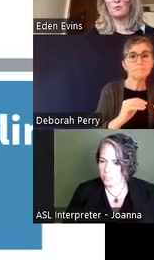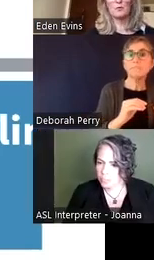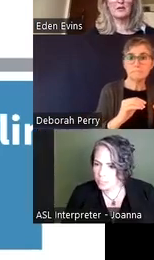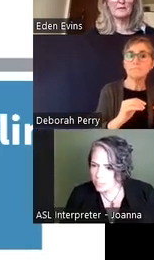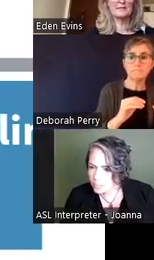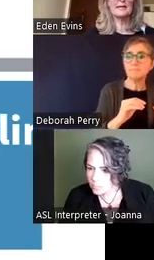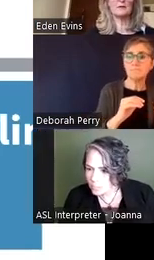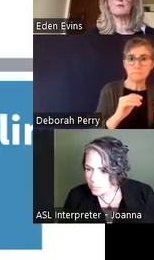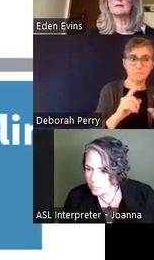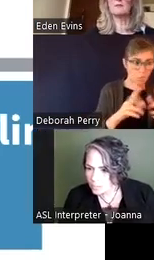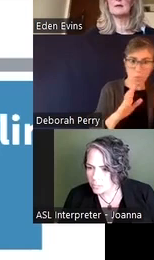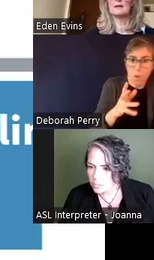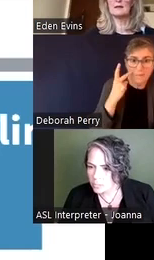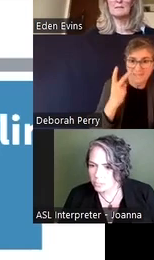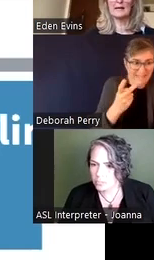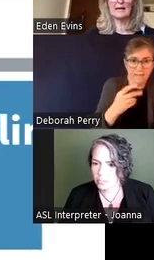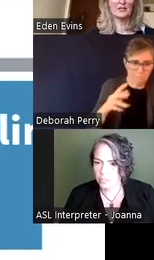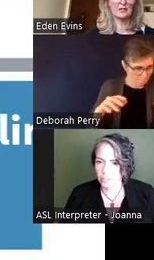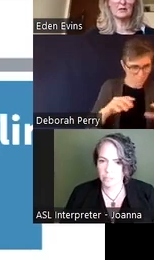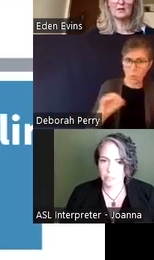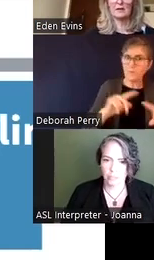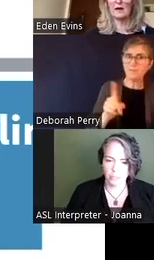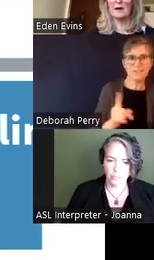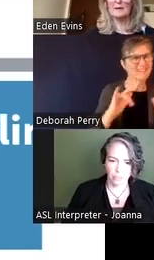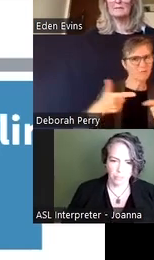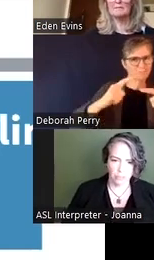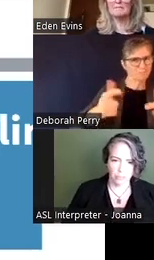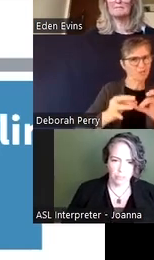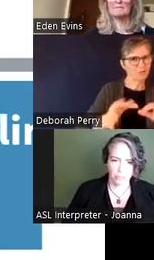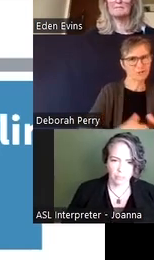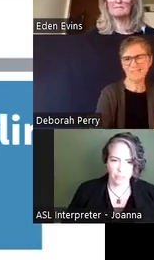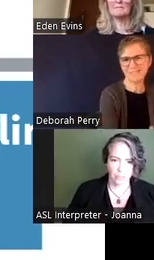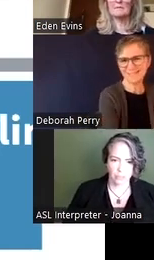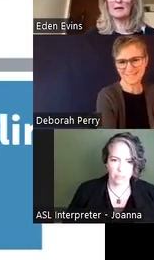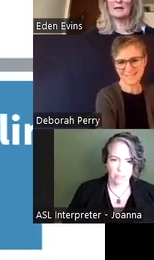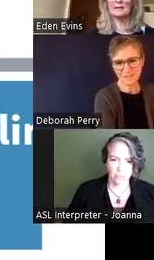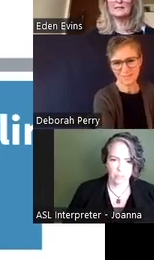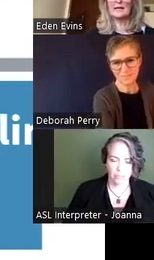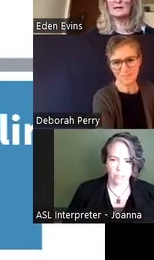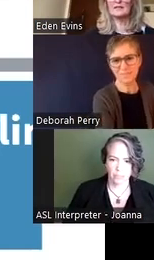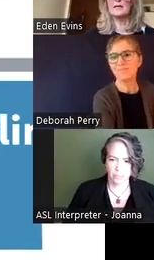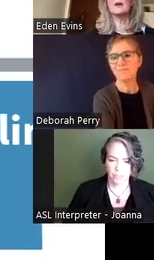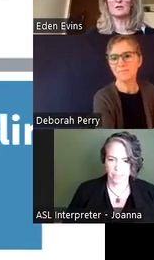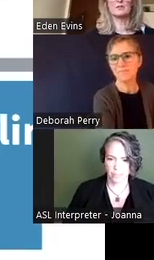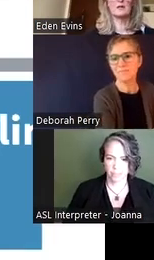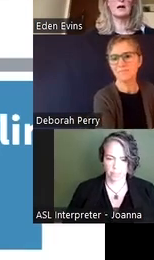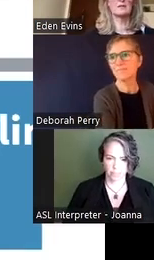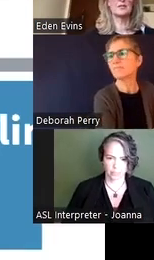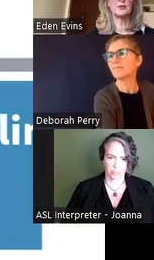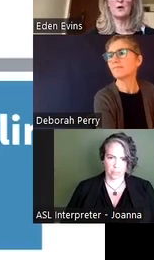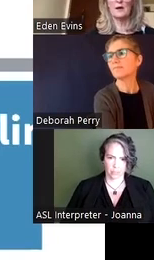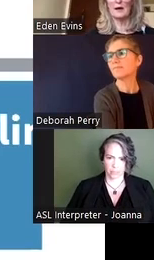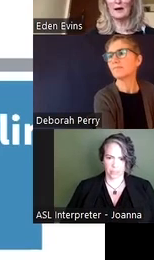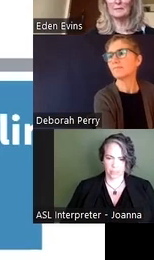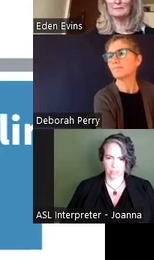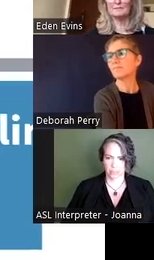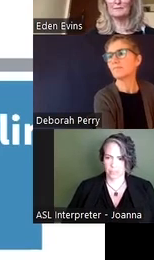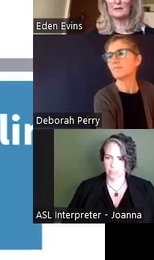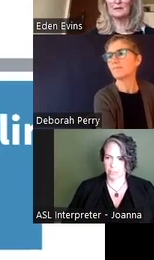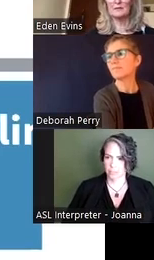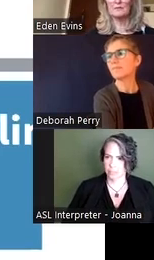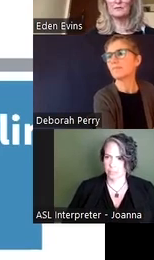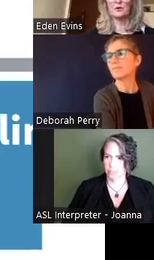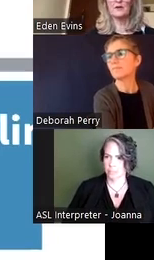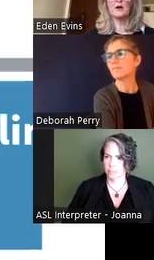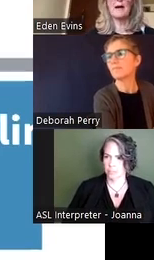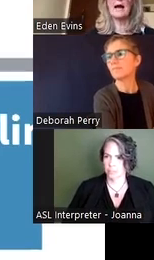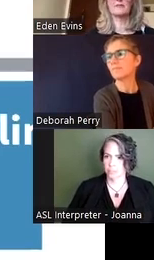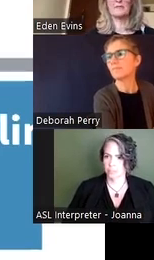what was going to be seen with the medication. And it's taken us years to, sort of, come back from